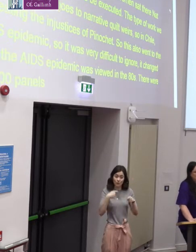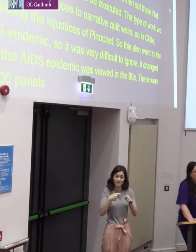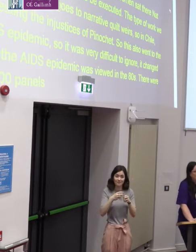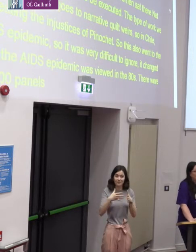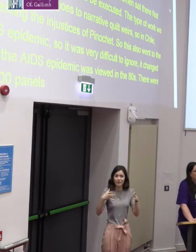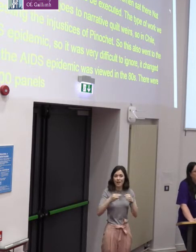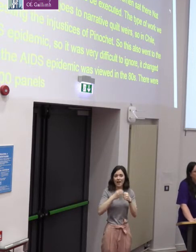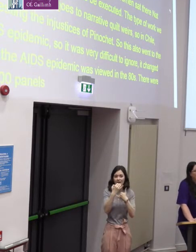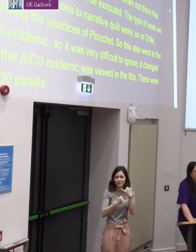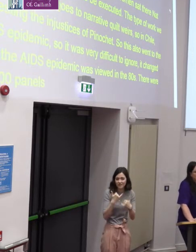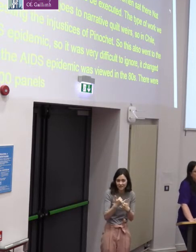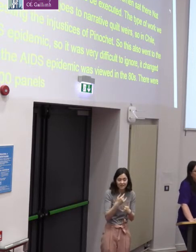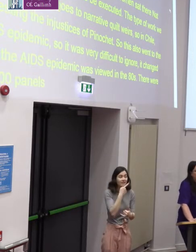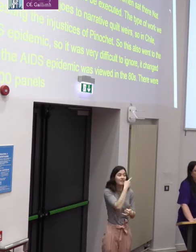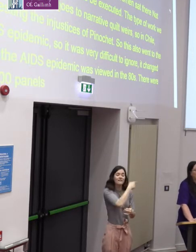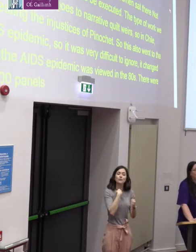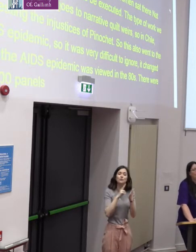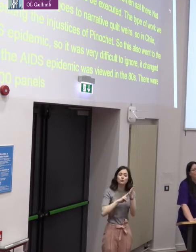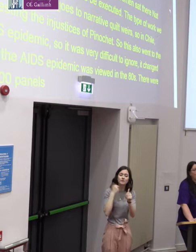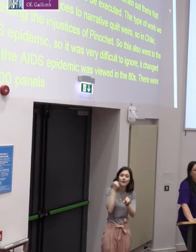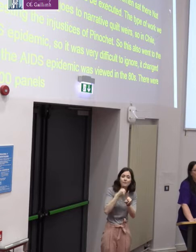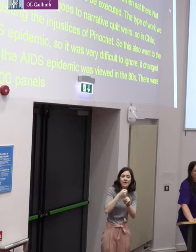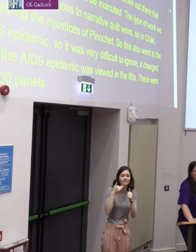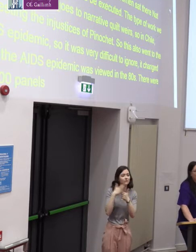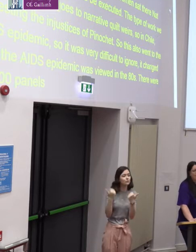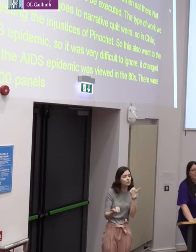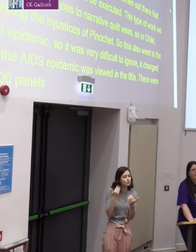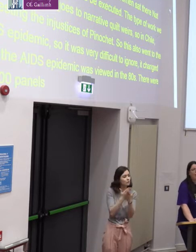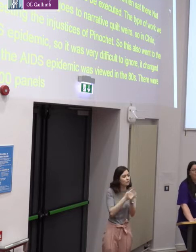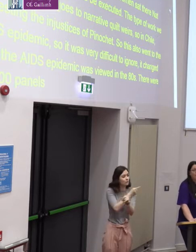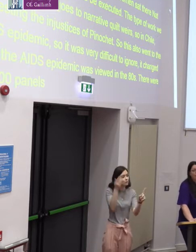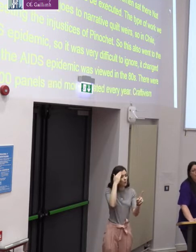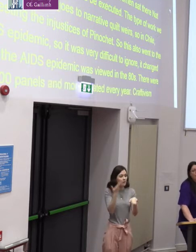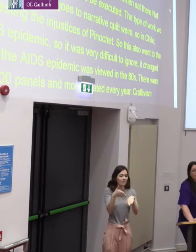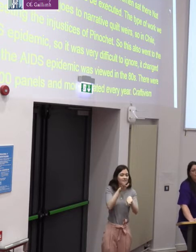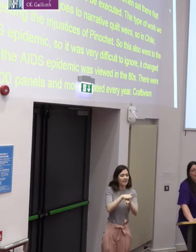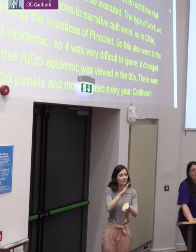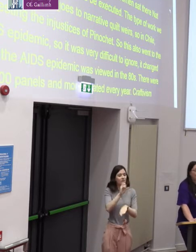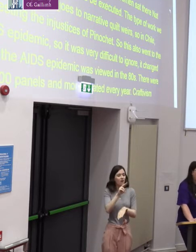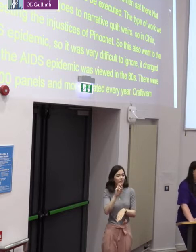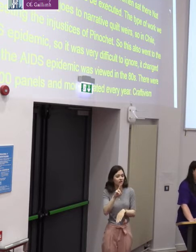Craftivism is used for Justice, something you might be familiar with, so you might be familiar with the deaths of (unknown term) in the UK.